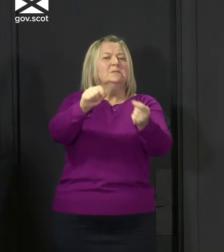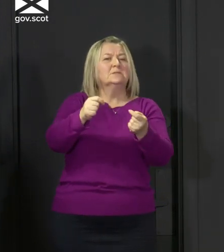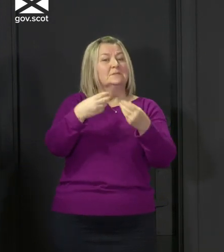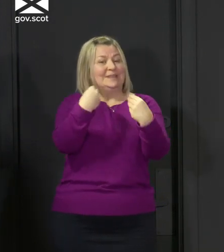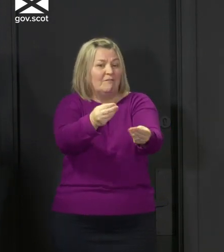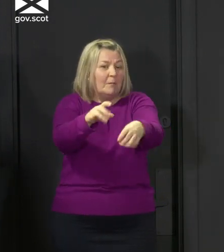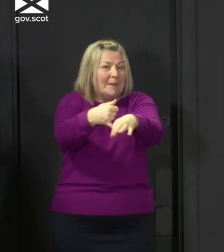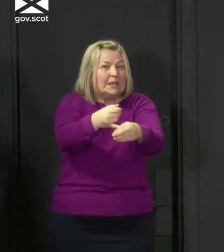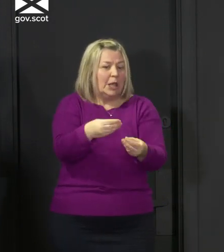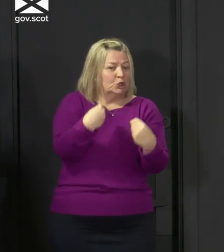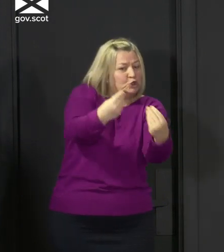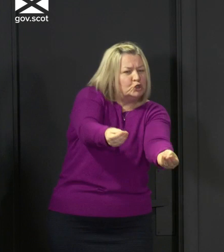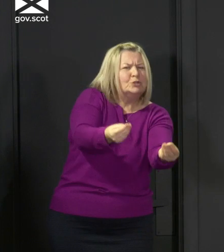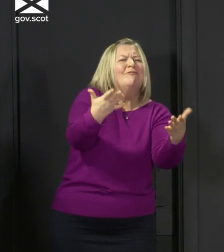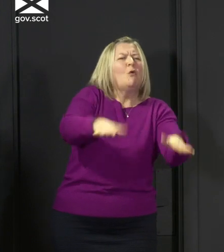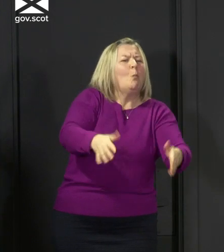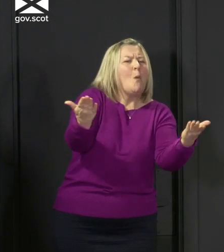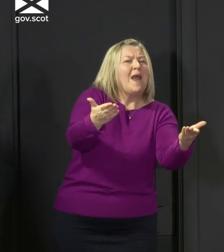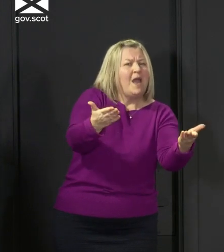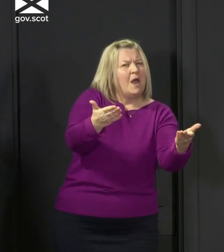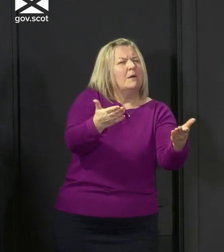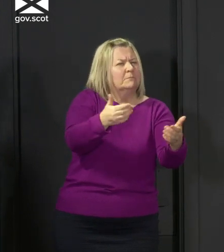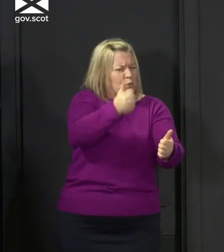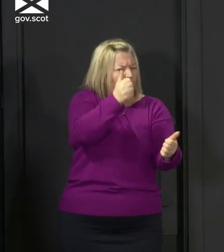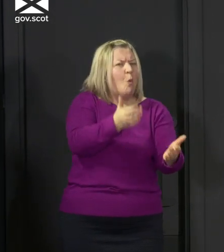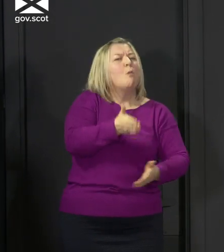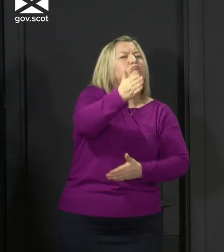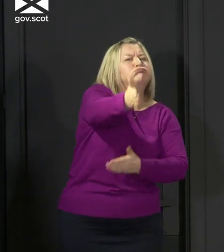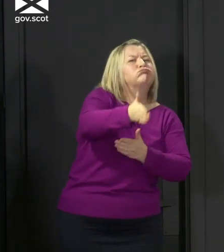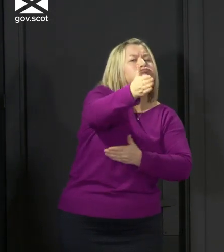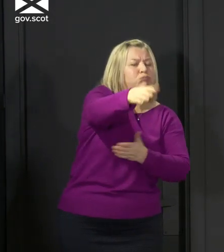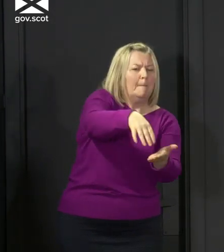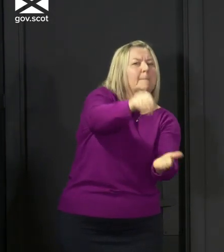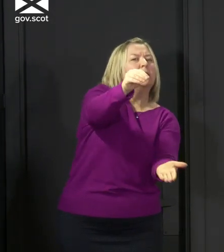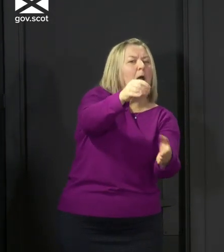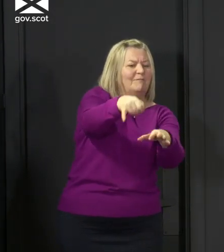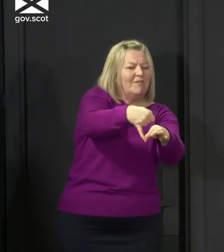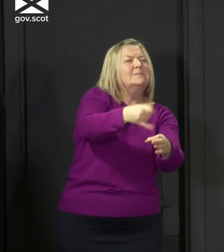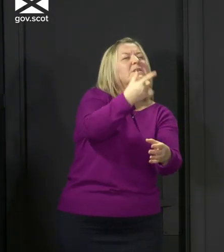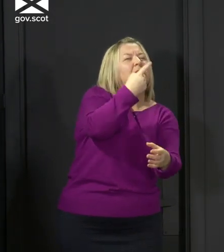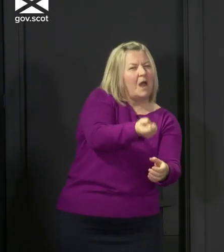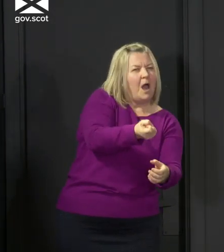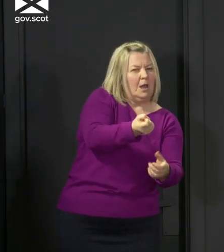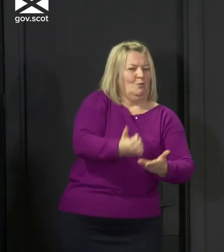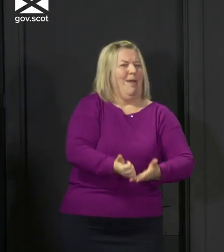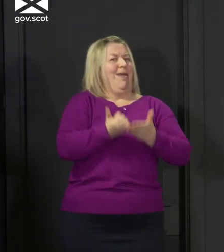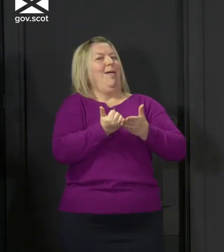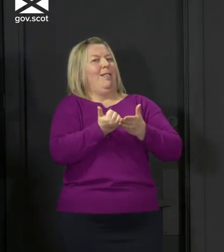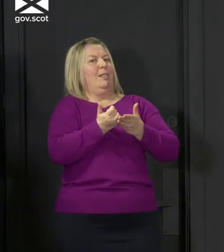We know that times like these, which are difficult for everyone, people will need help to deal